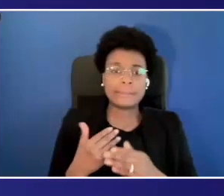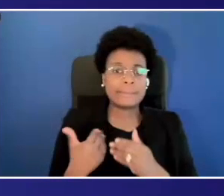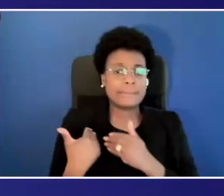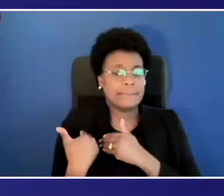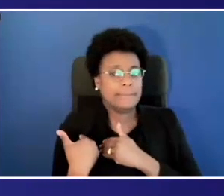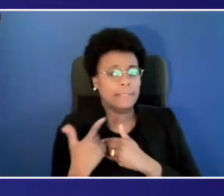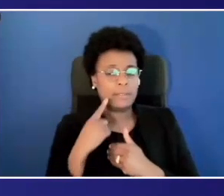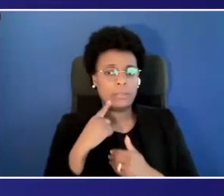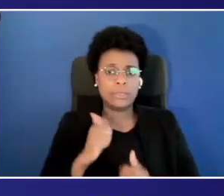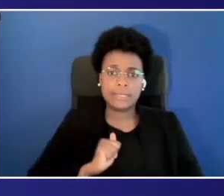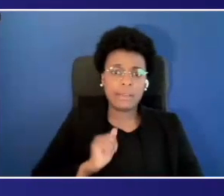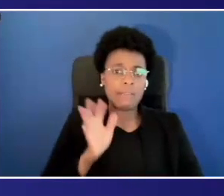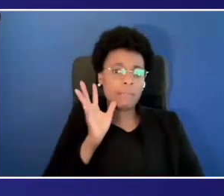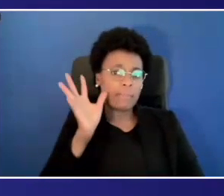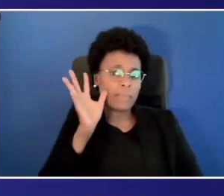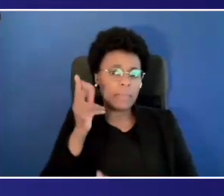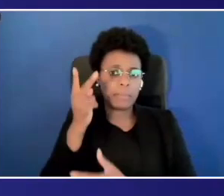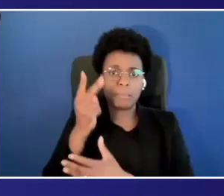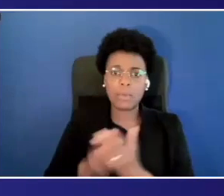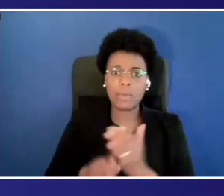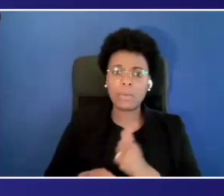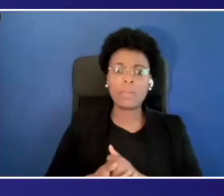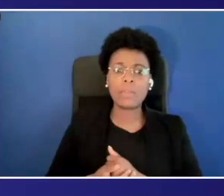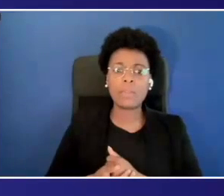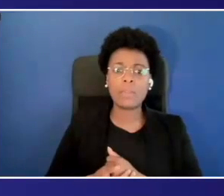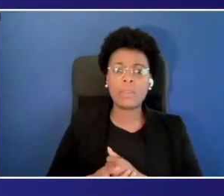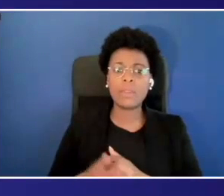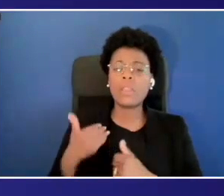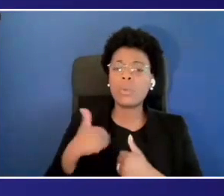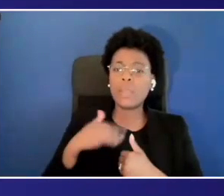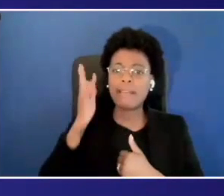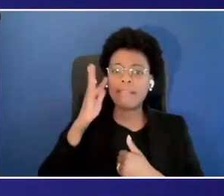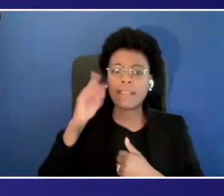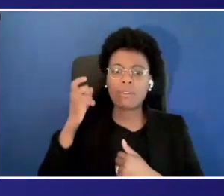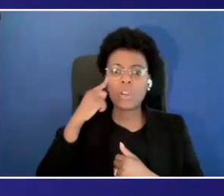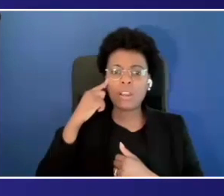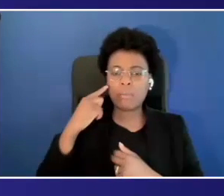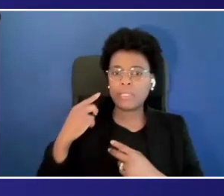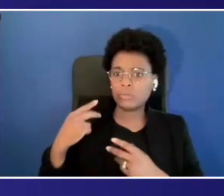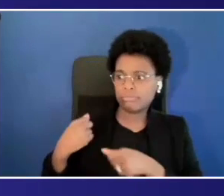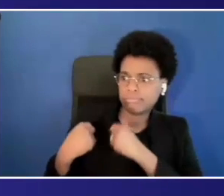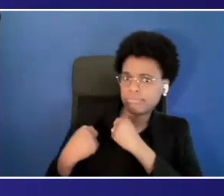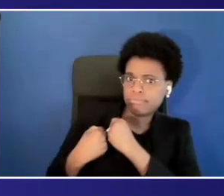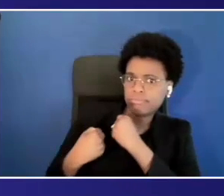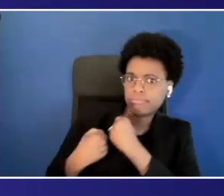We entered federal government to look out for us. Not schools and services. Thank you. Thank you.